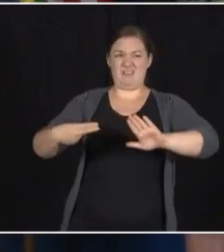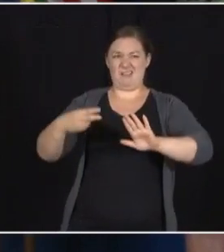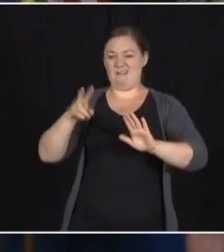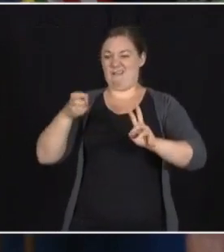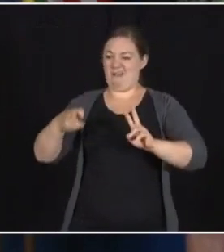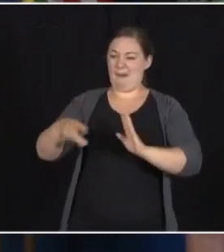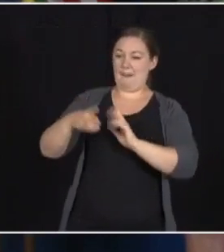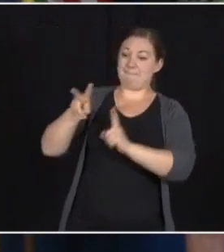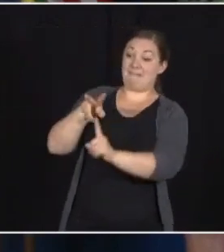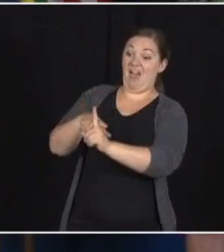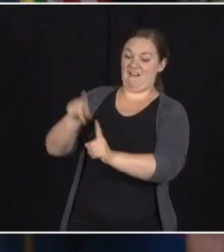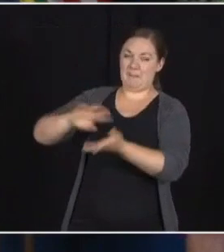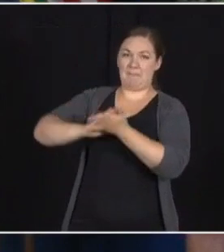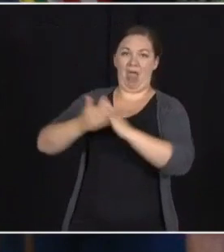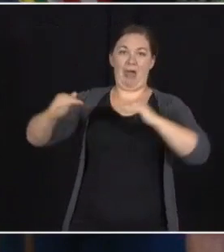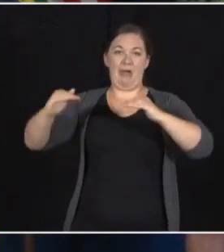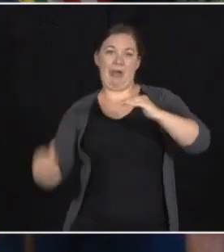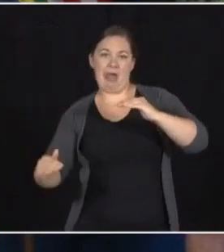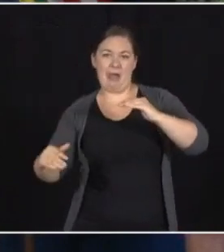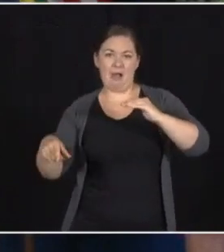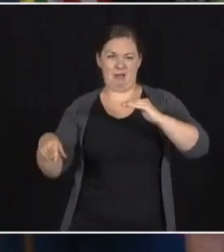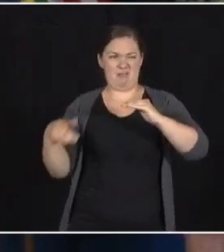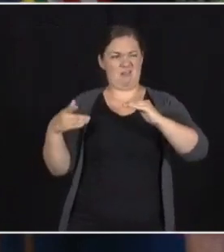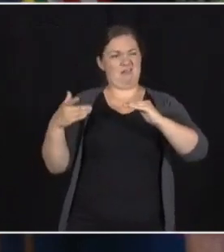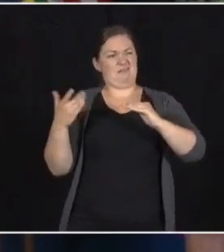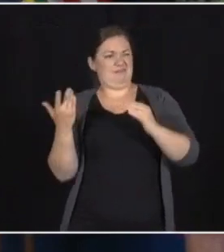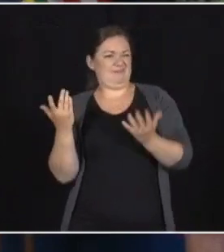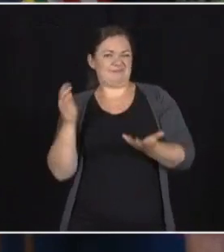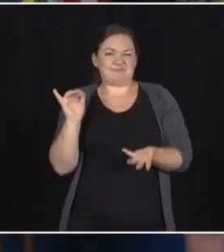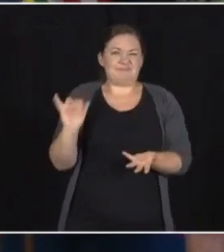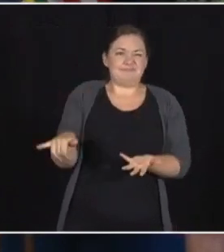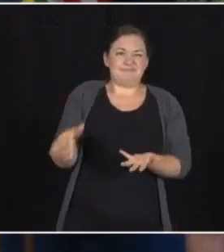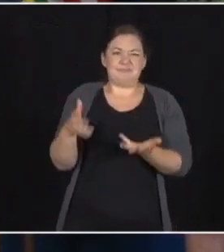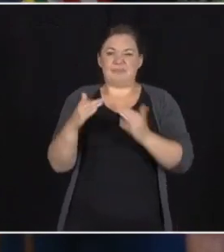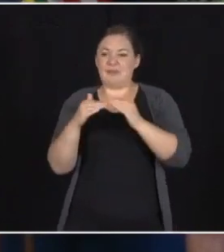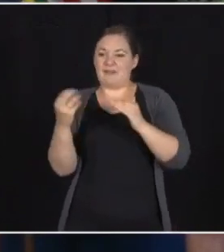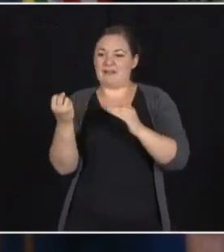, OK, you're only going to go to X amount